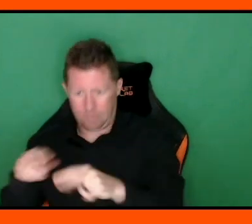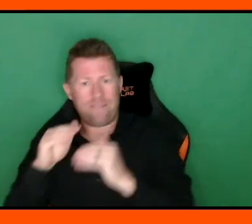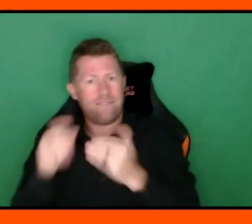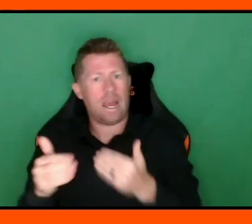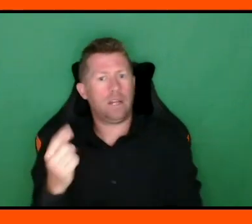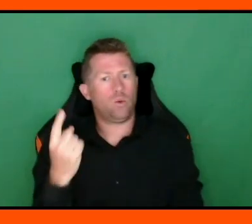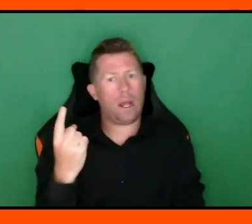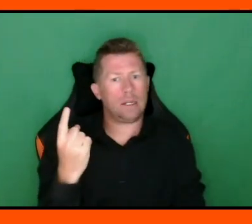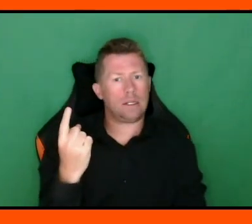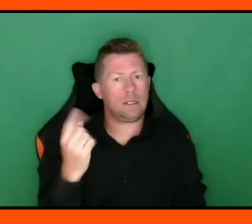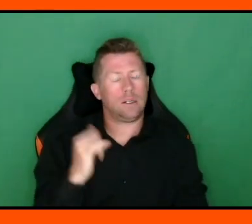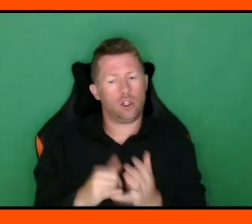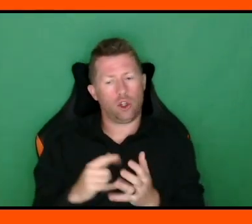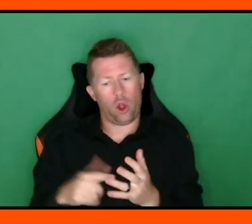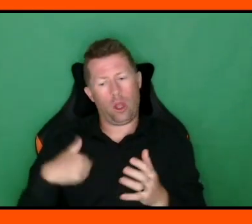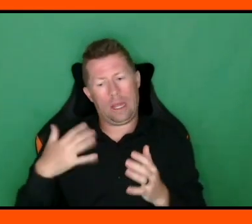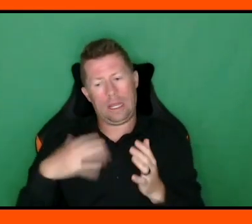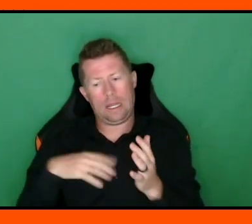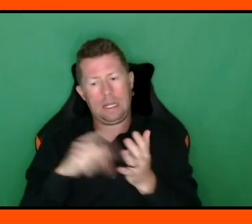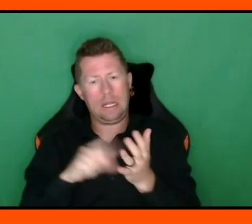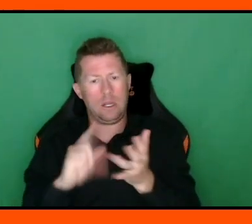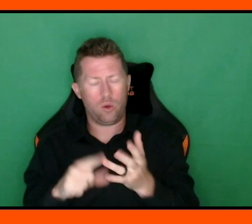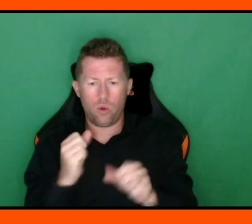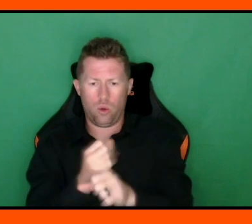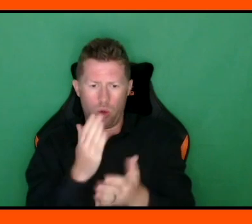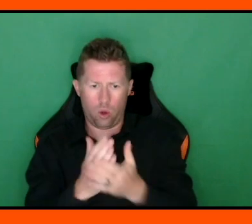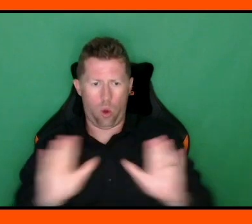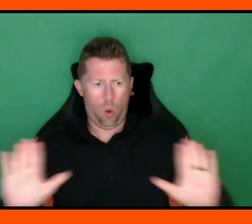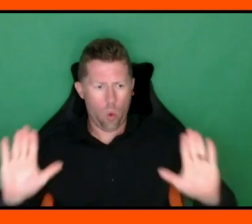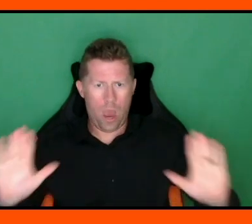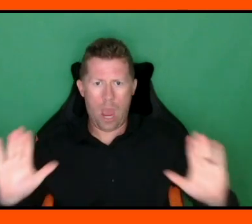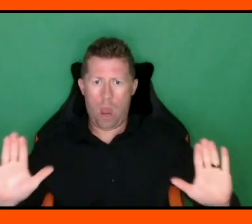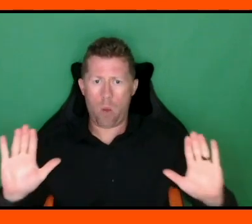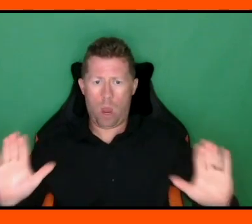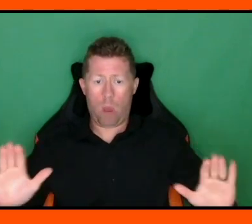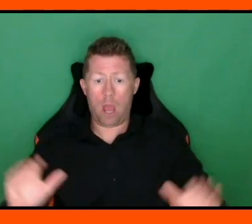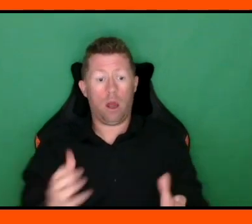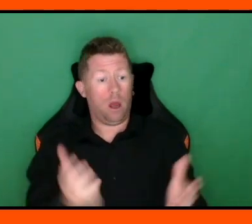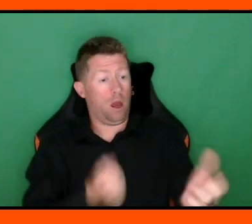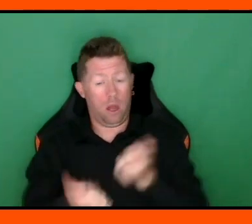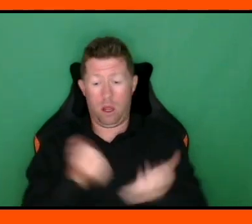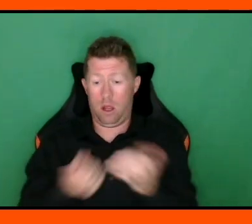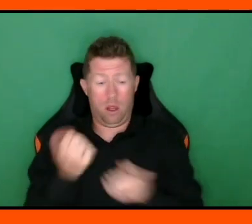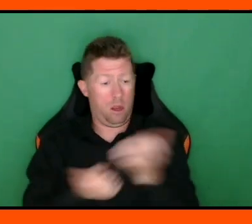We do need to wait and see what’s happening with phase 1 and we do need to make that balancing judgment